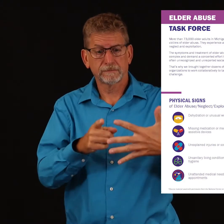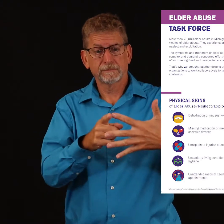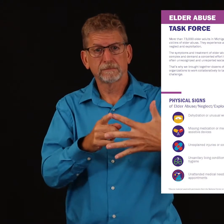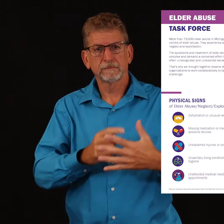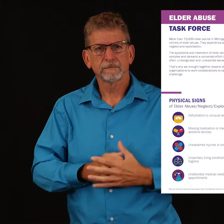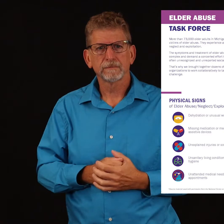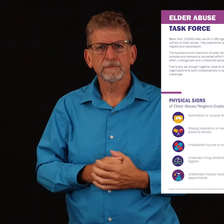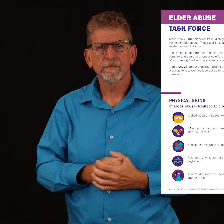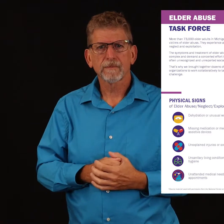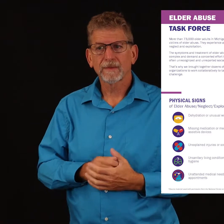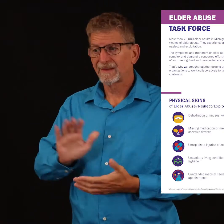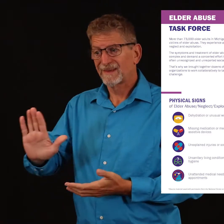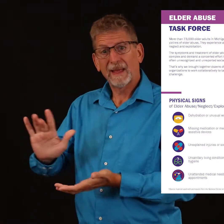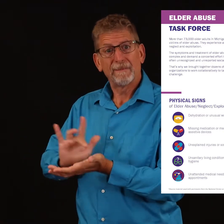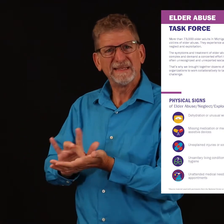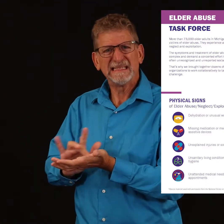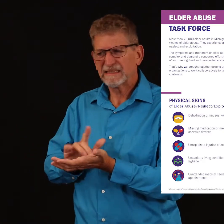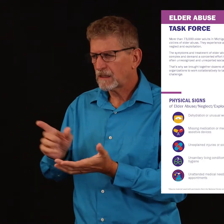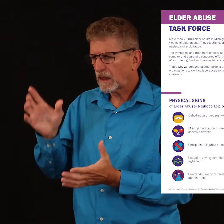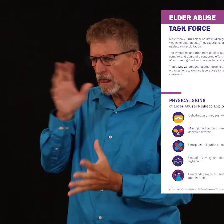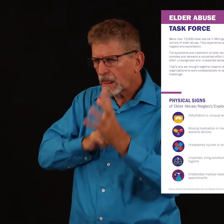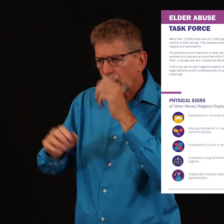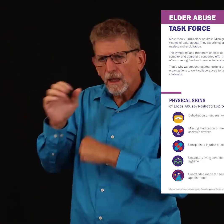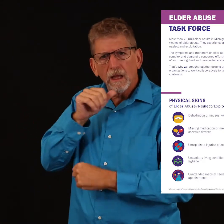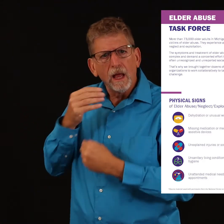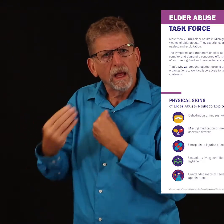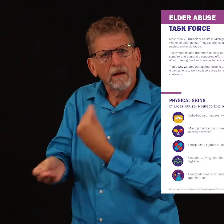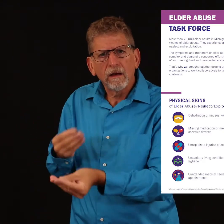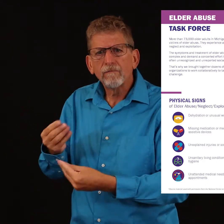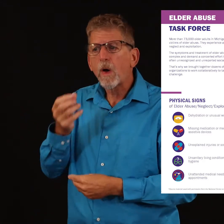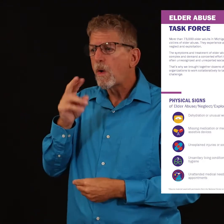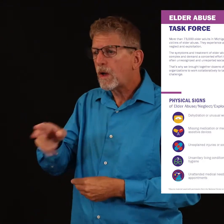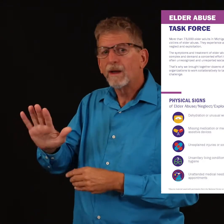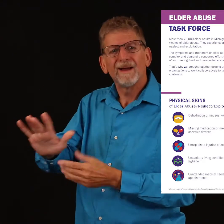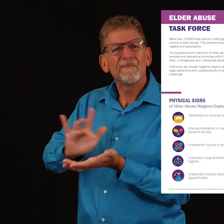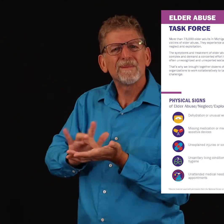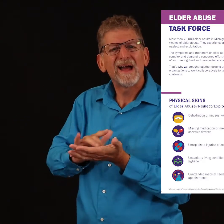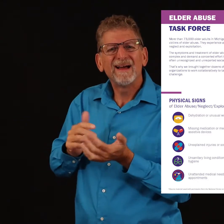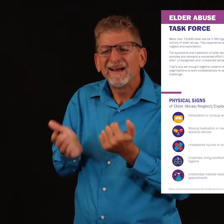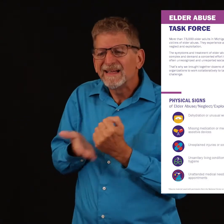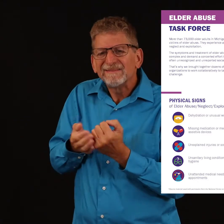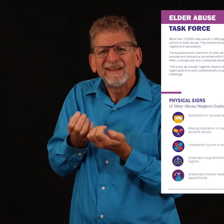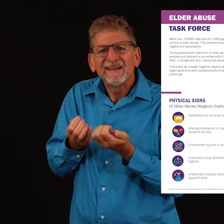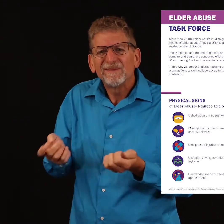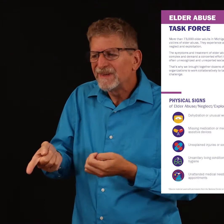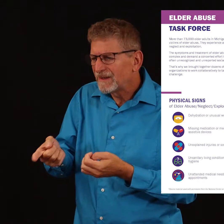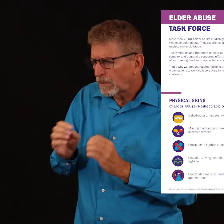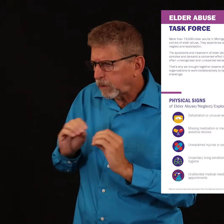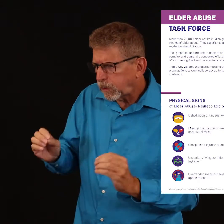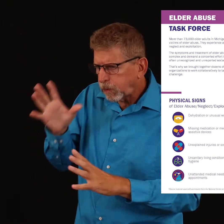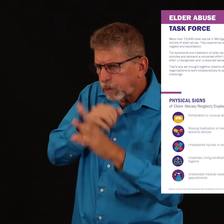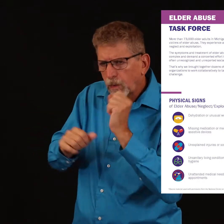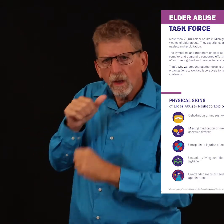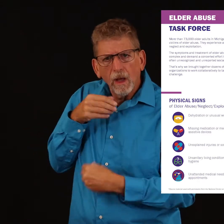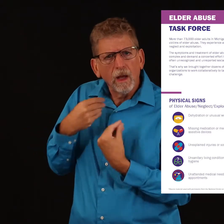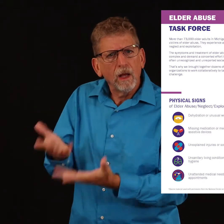Missing medication or medical assistive devices